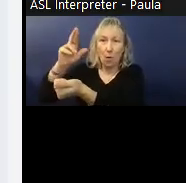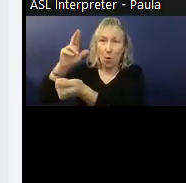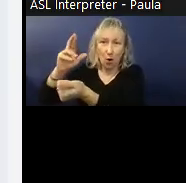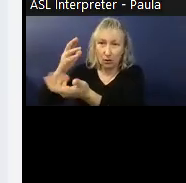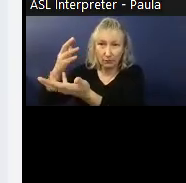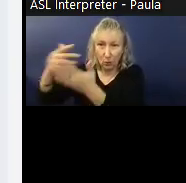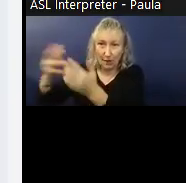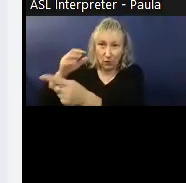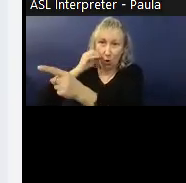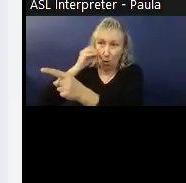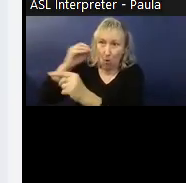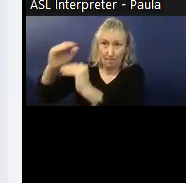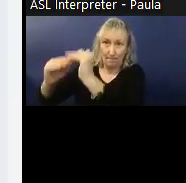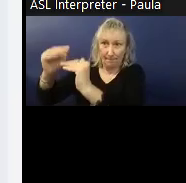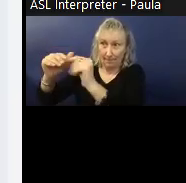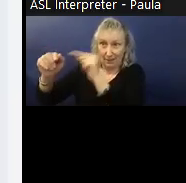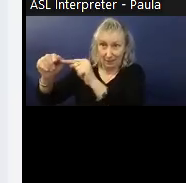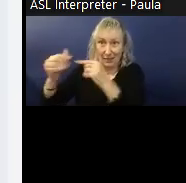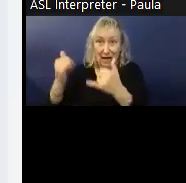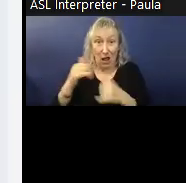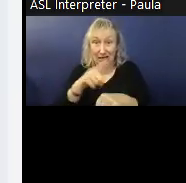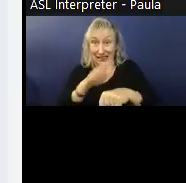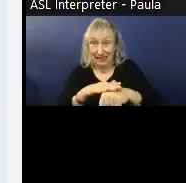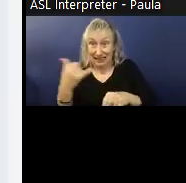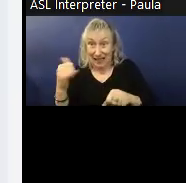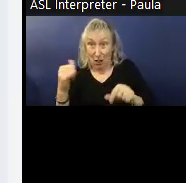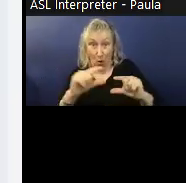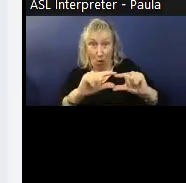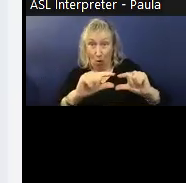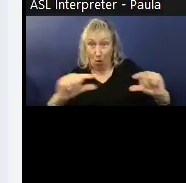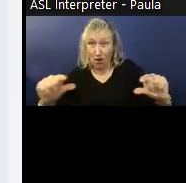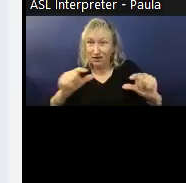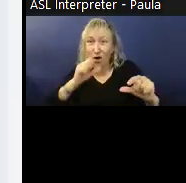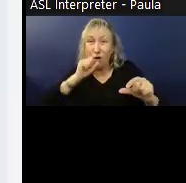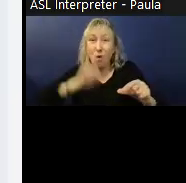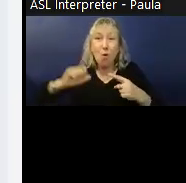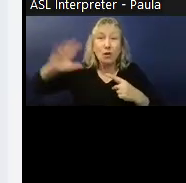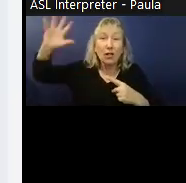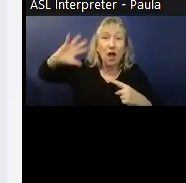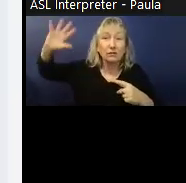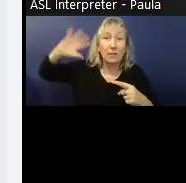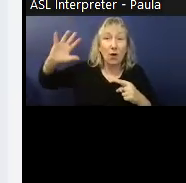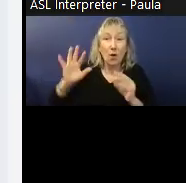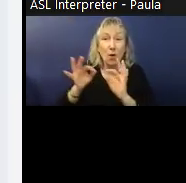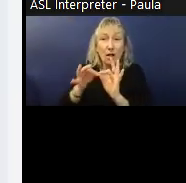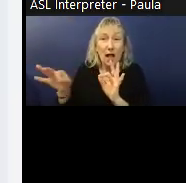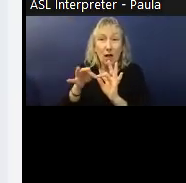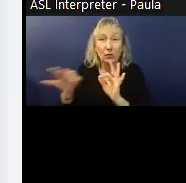again that we're removing the leftover old piece related to licensing complaints,